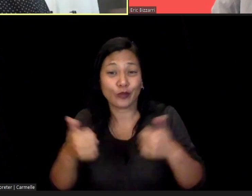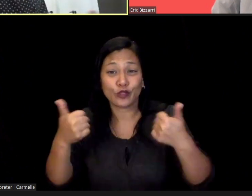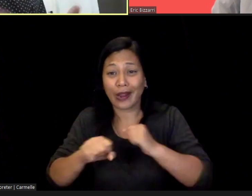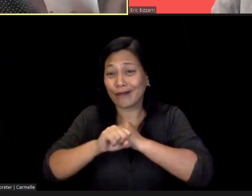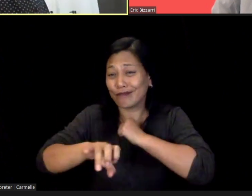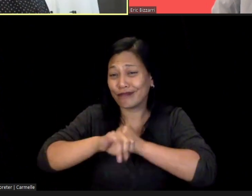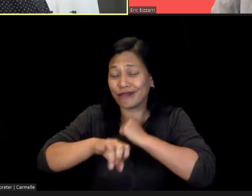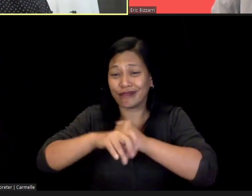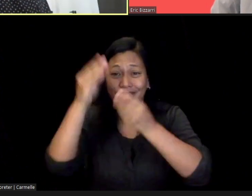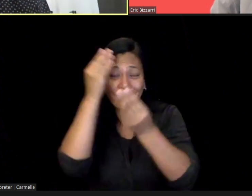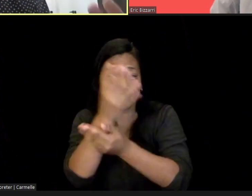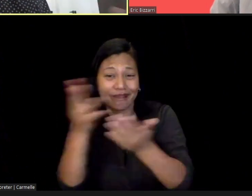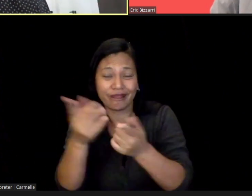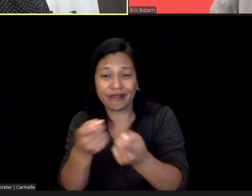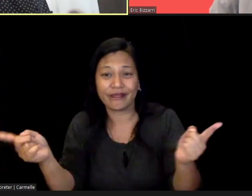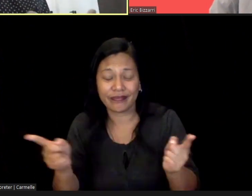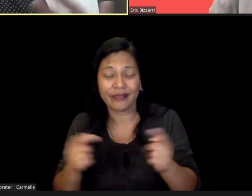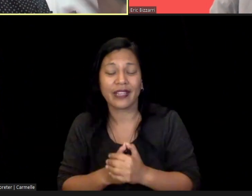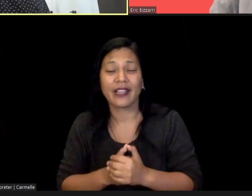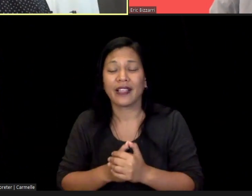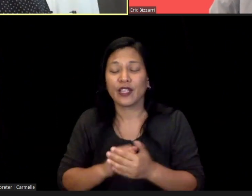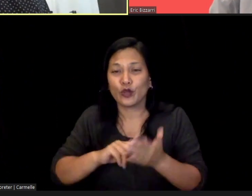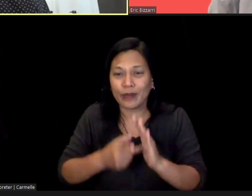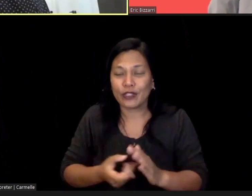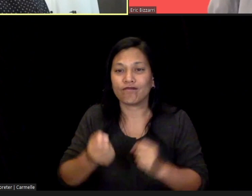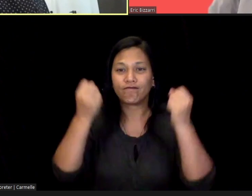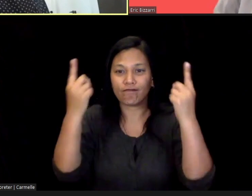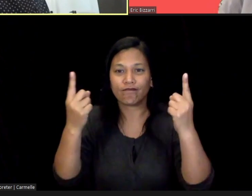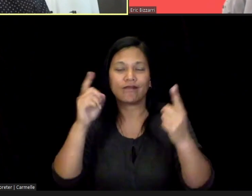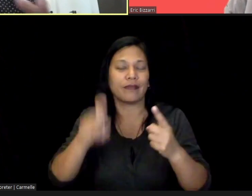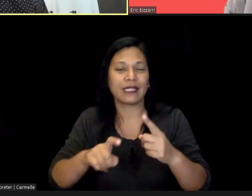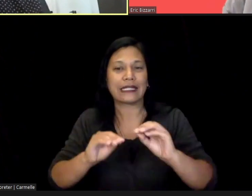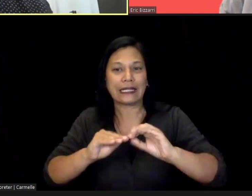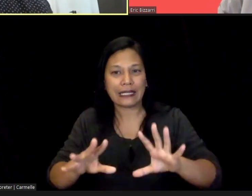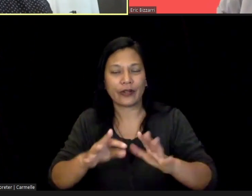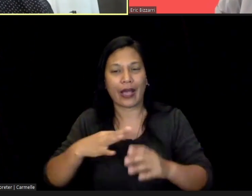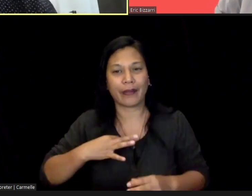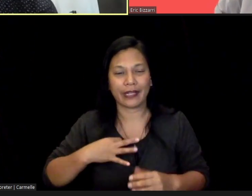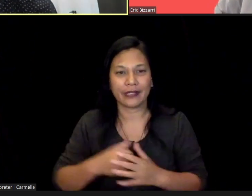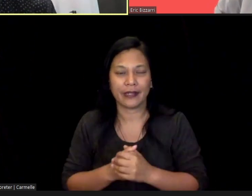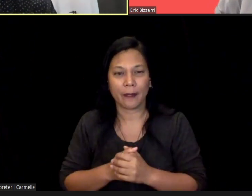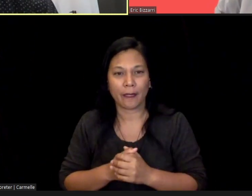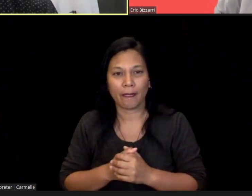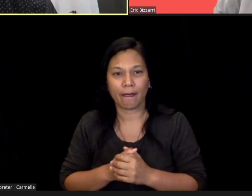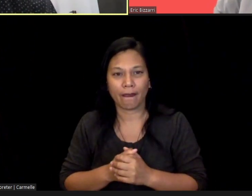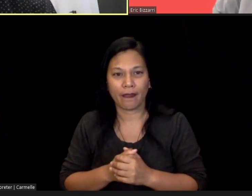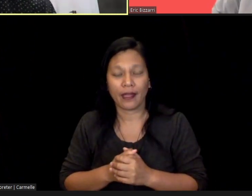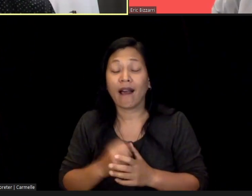And hopefully, you know, it's a lot of work, but demystified as much as possible, but to kind of stop this ramble, there's not one thing.